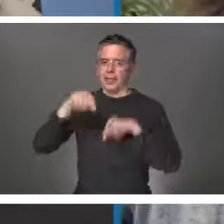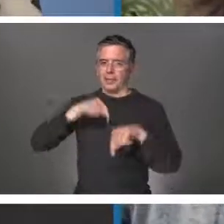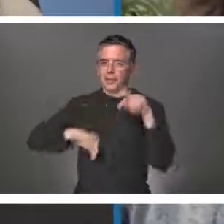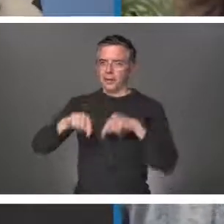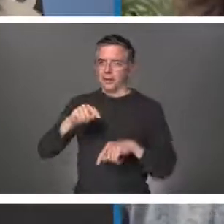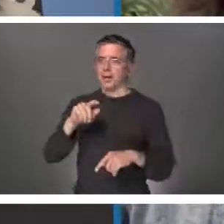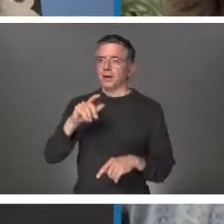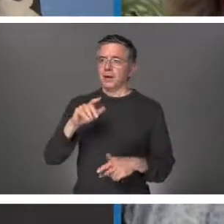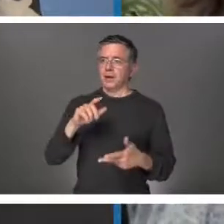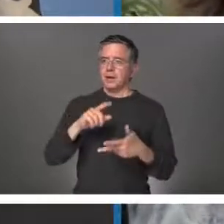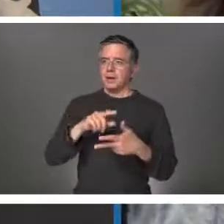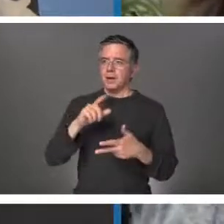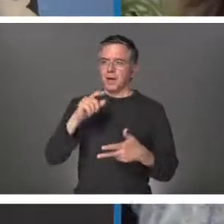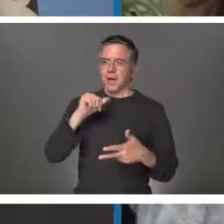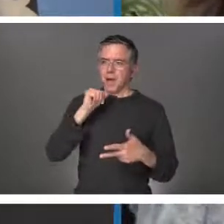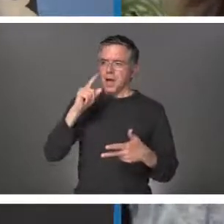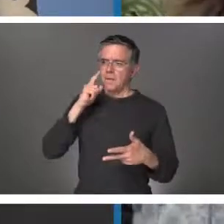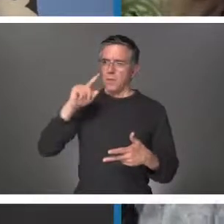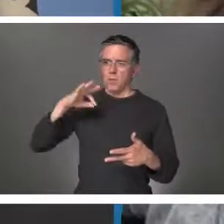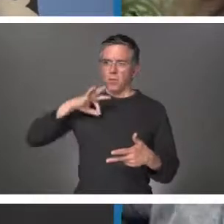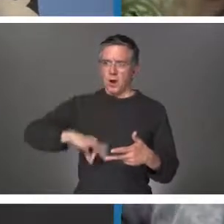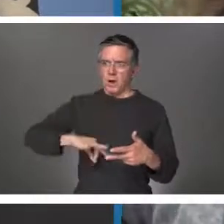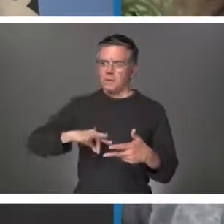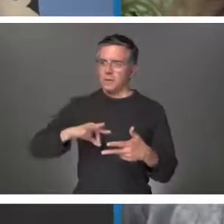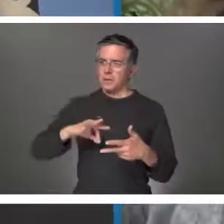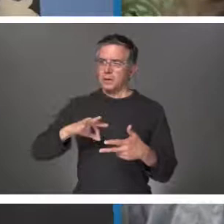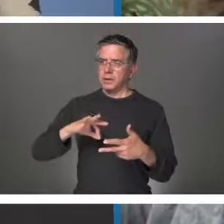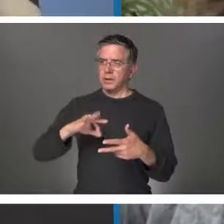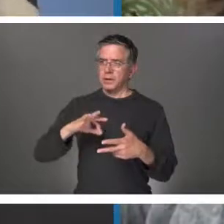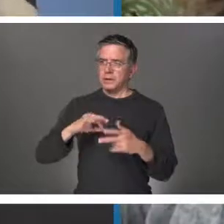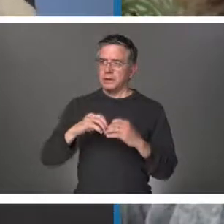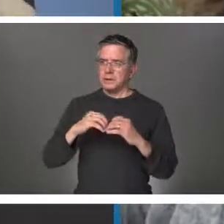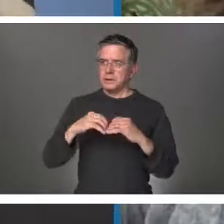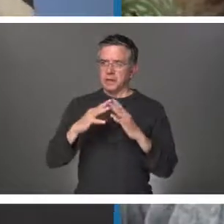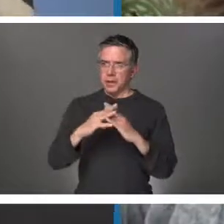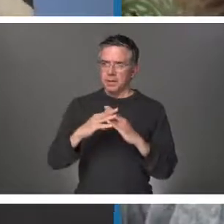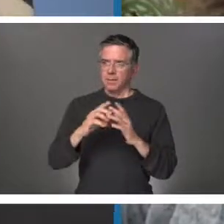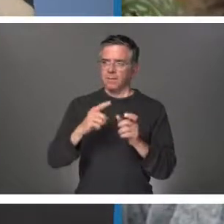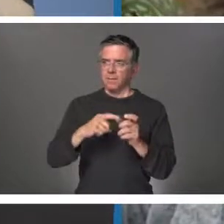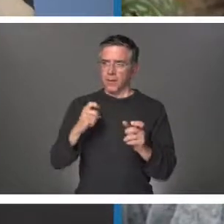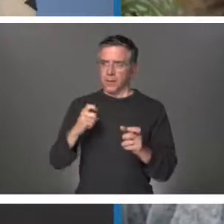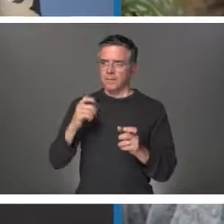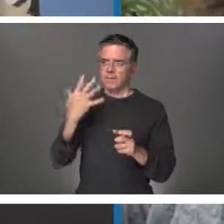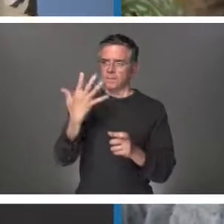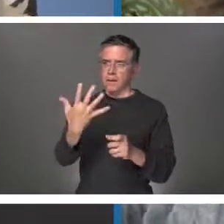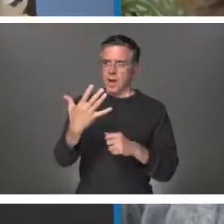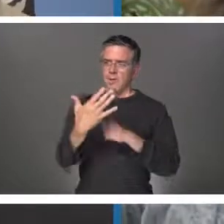that was actually created by leaders from across the five county North Sound region